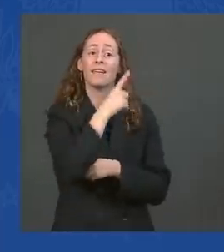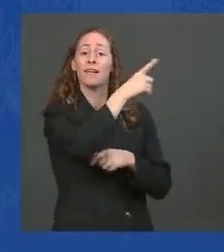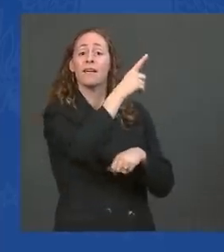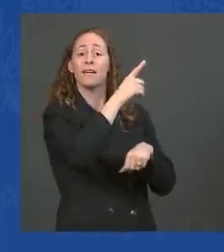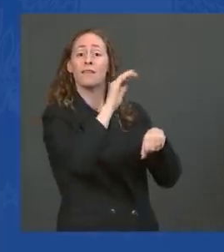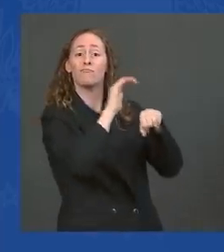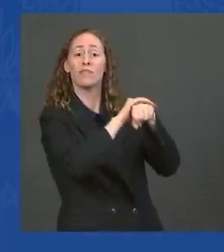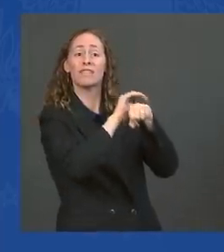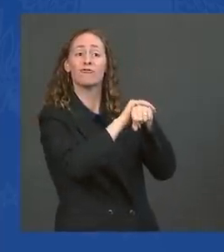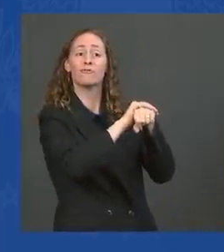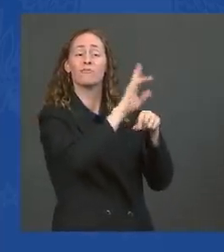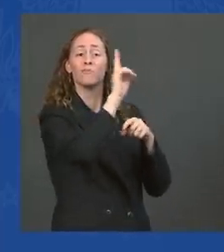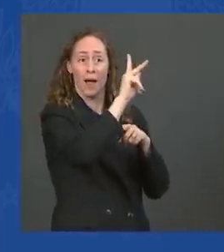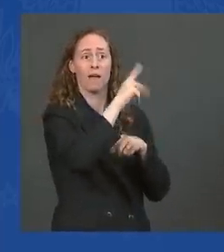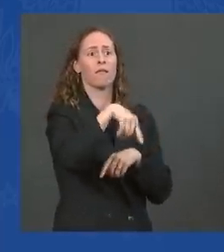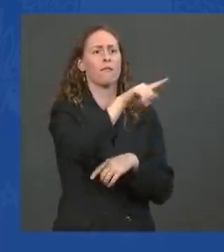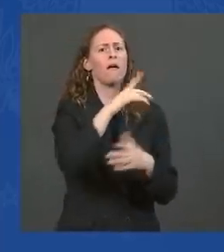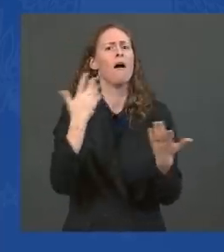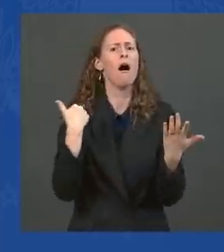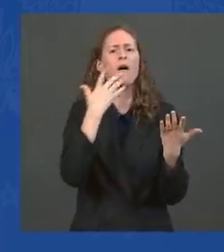strengthening our national expertise.